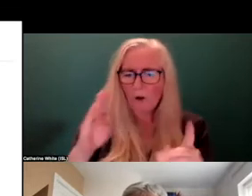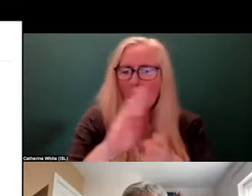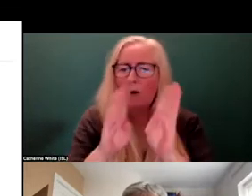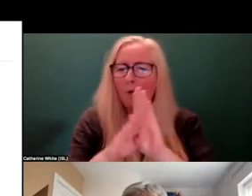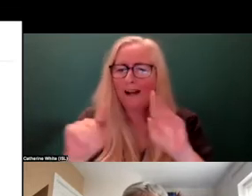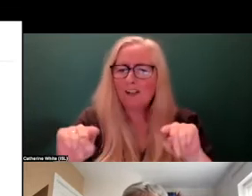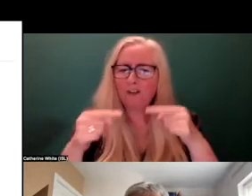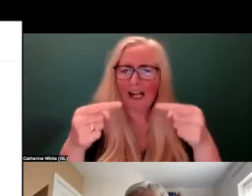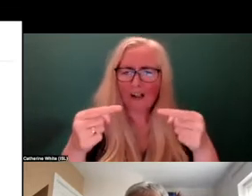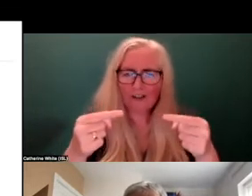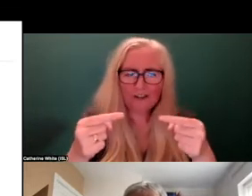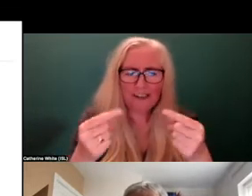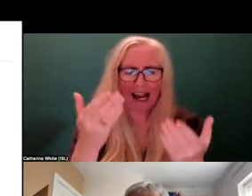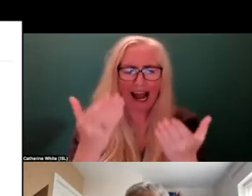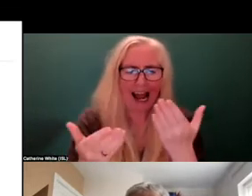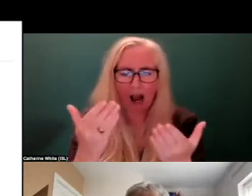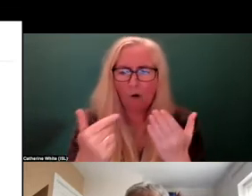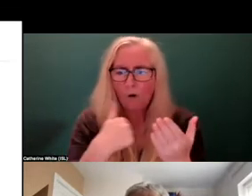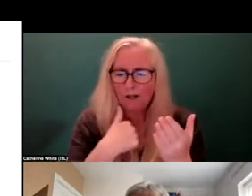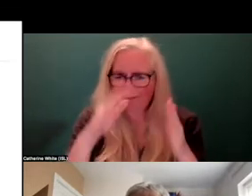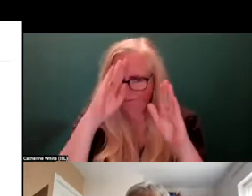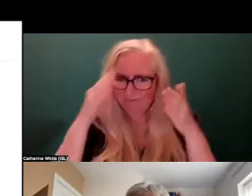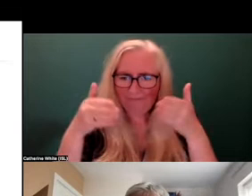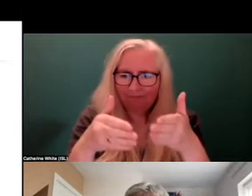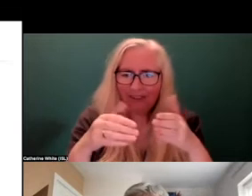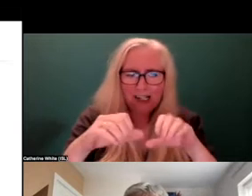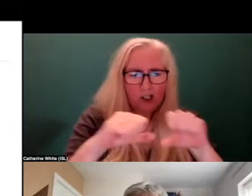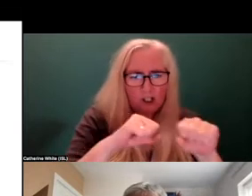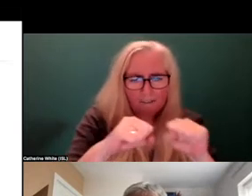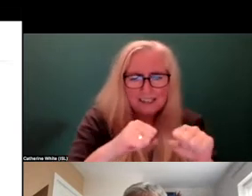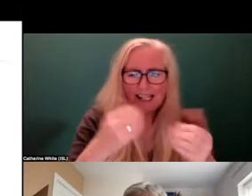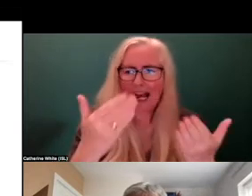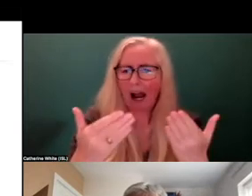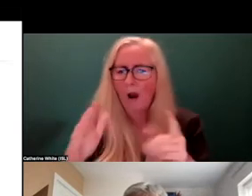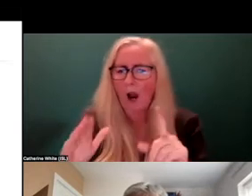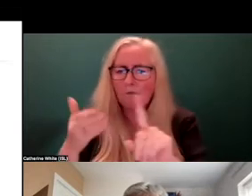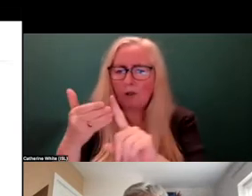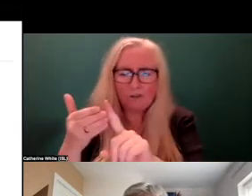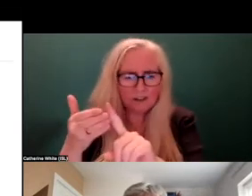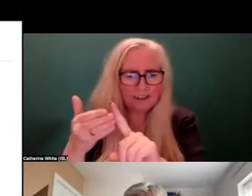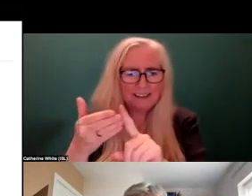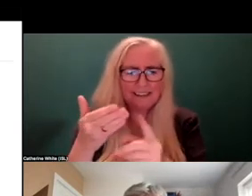And there's a challenge for us to reorient our services and our approaches to